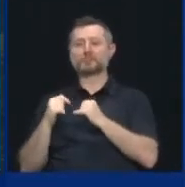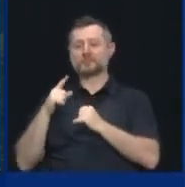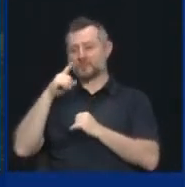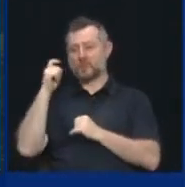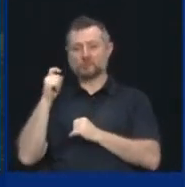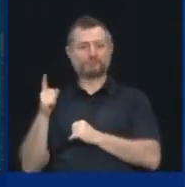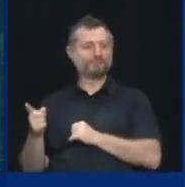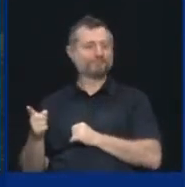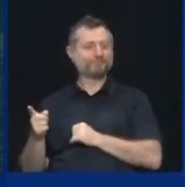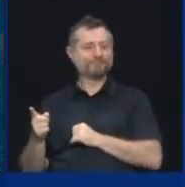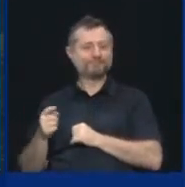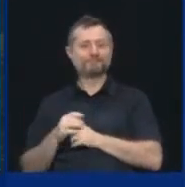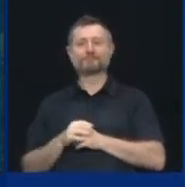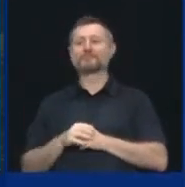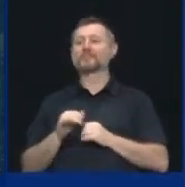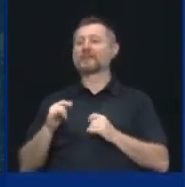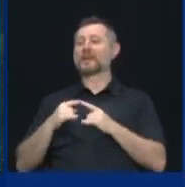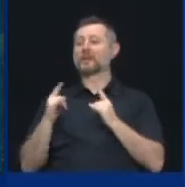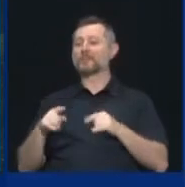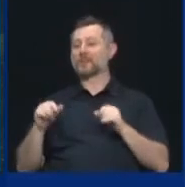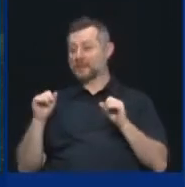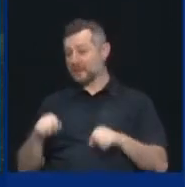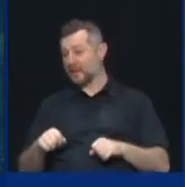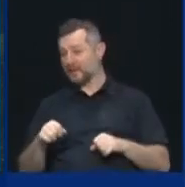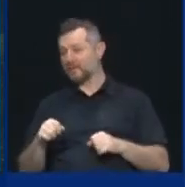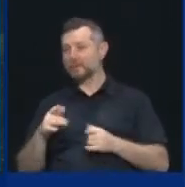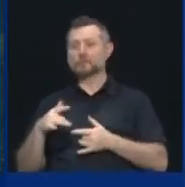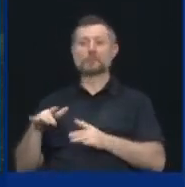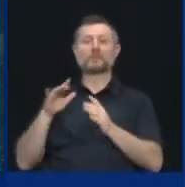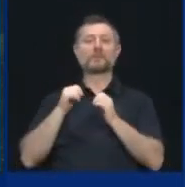WE ARE GOING TO ALIGN THEM, FOR SCHOOLS OUTSIDE.